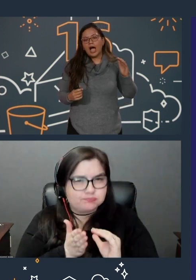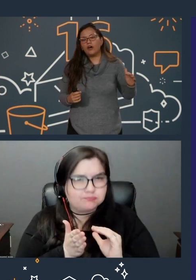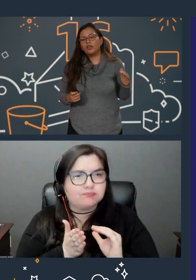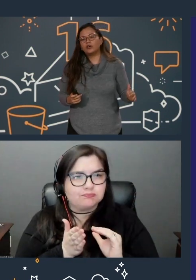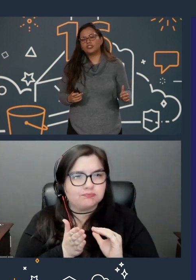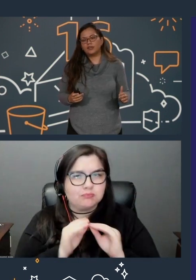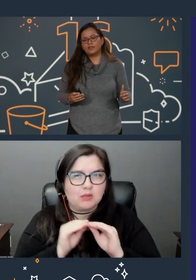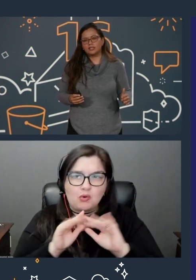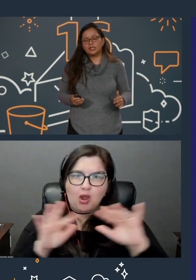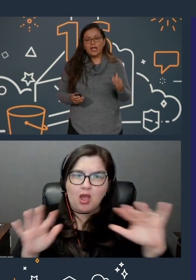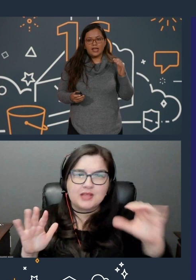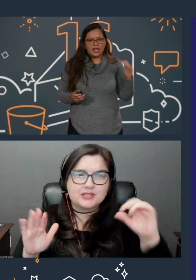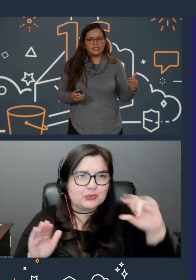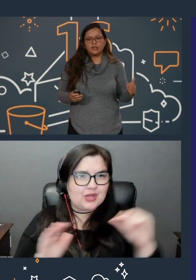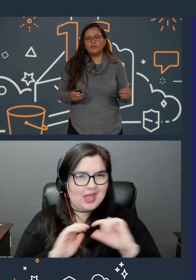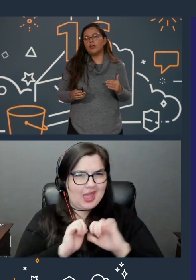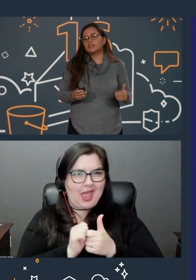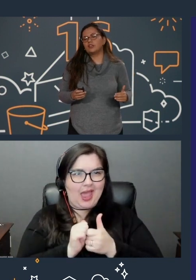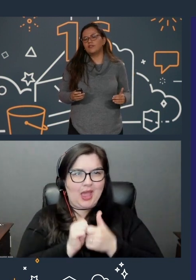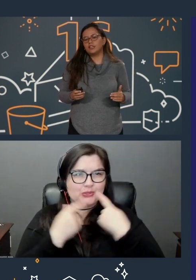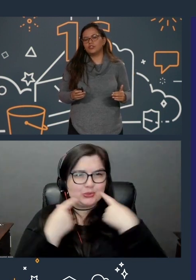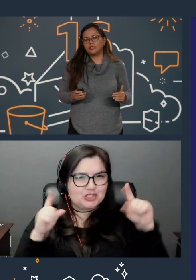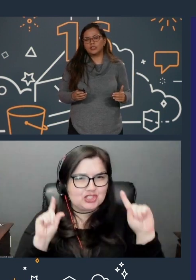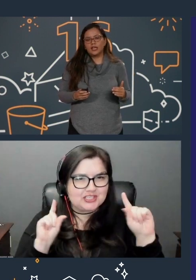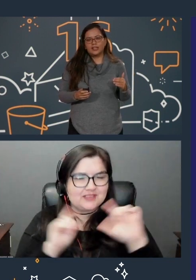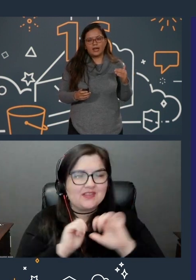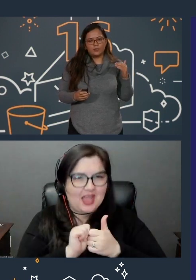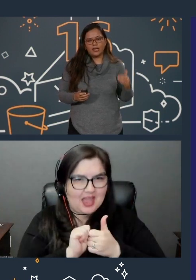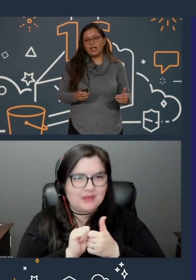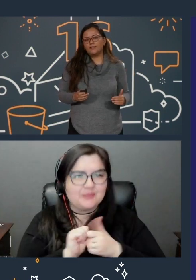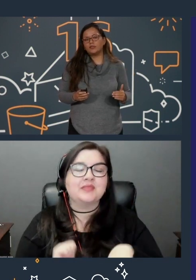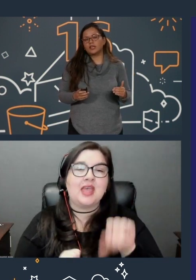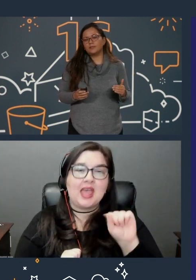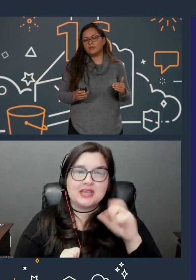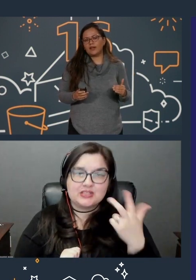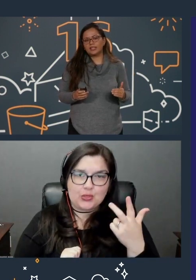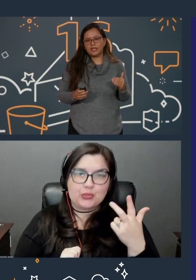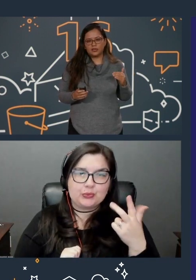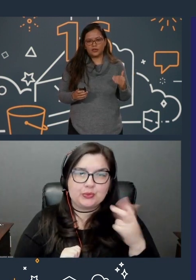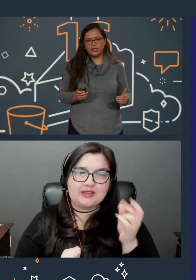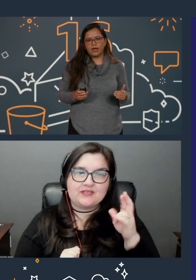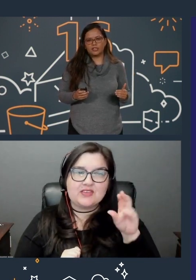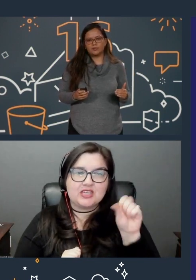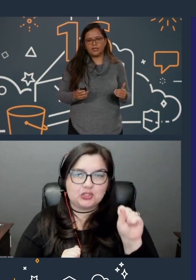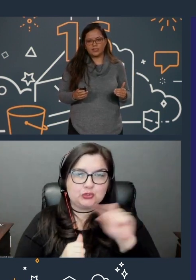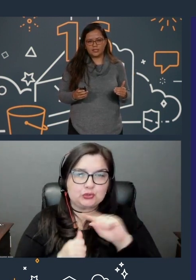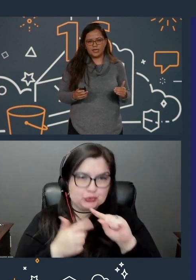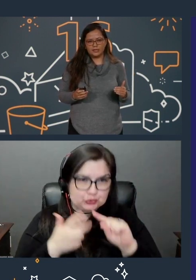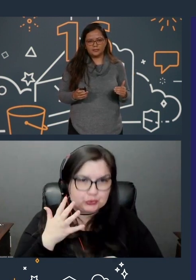How do you achieve this? Let's review S3 features that will help you simplify security management at scale.